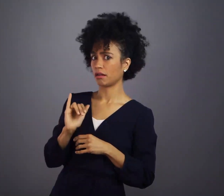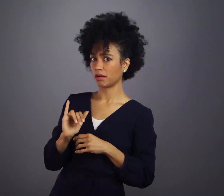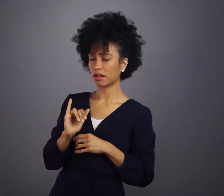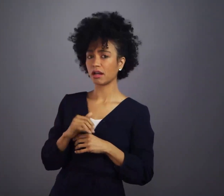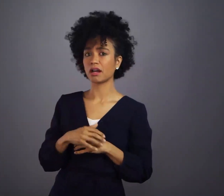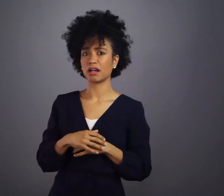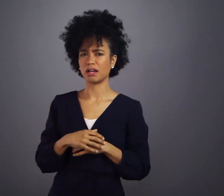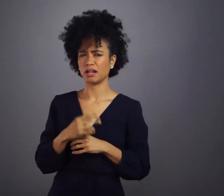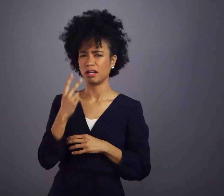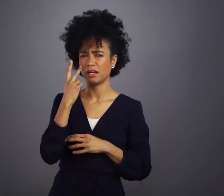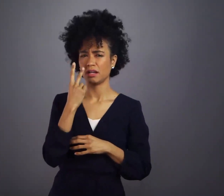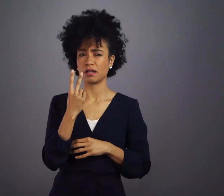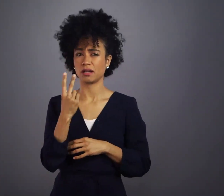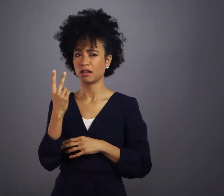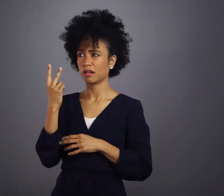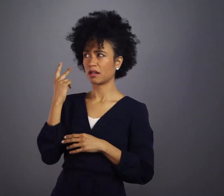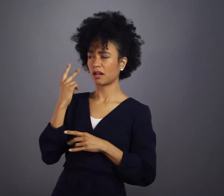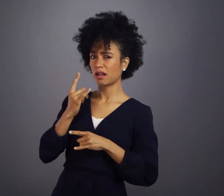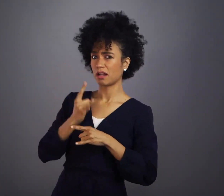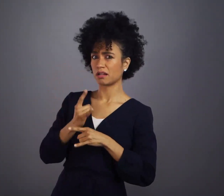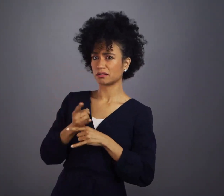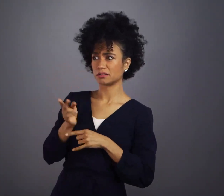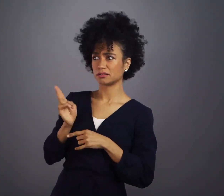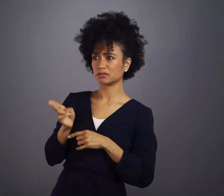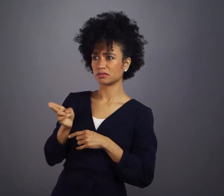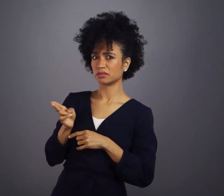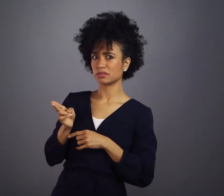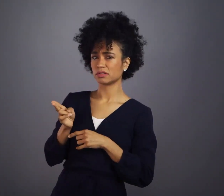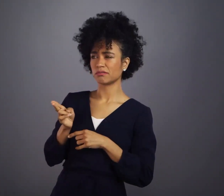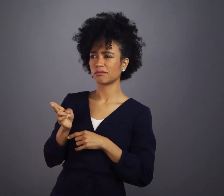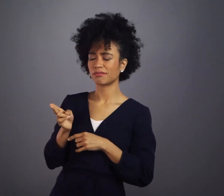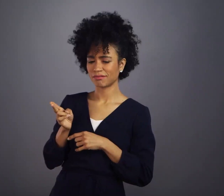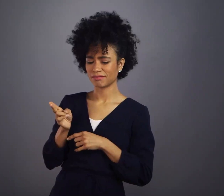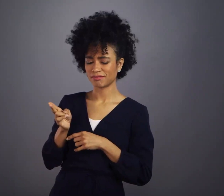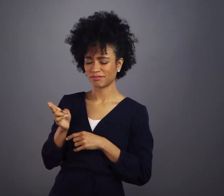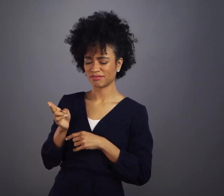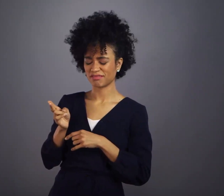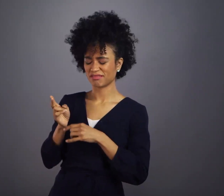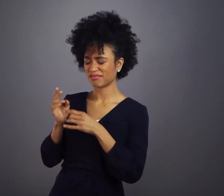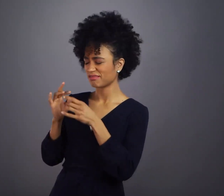After such an approach many take up their beds and walk again.